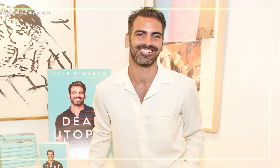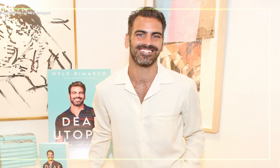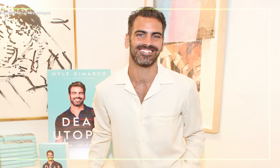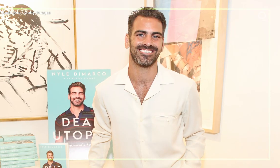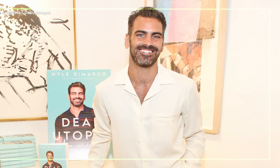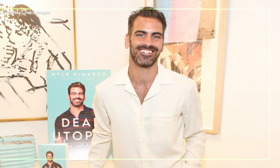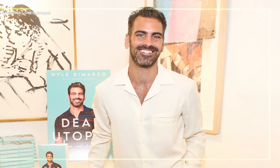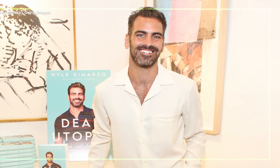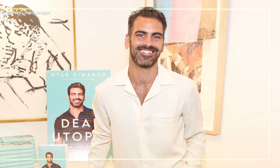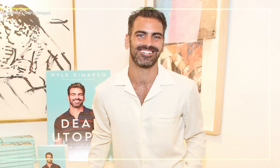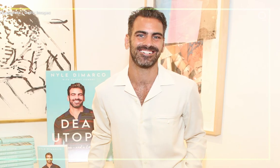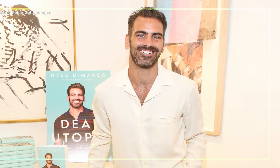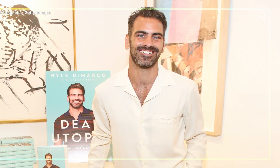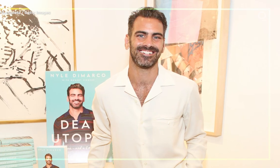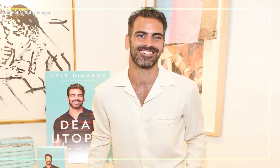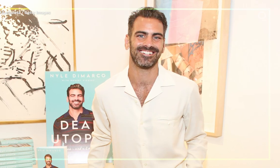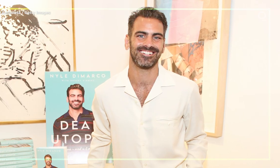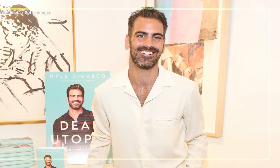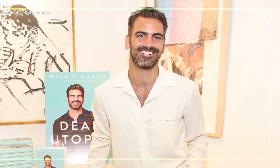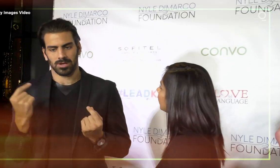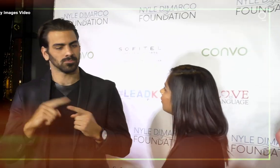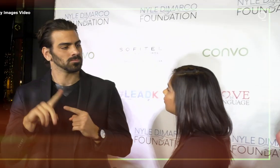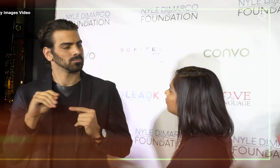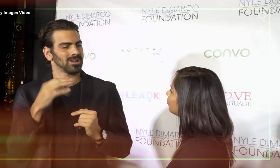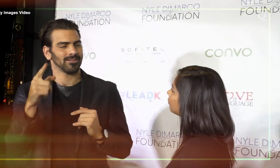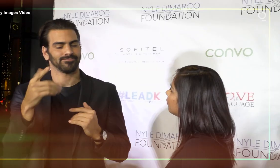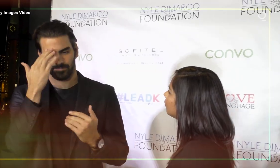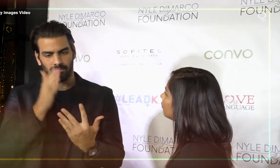His memoir "Deaf Utopia" is a love letter to American sign language,